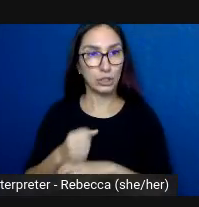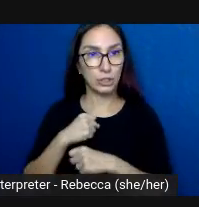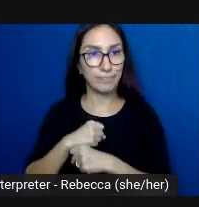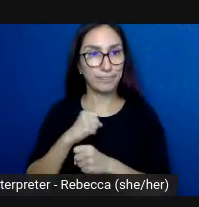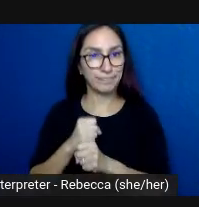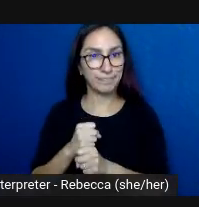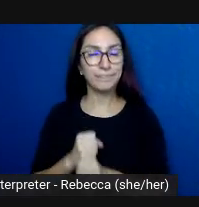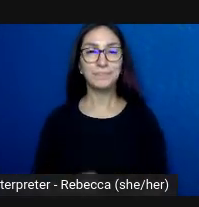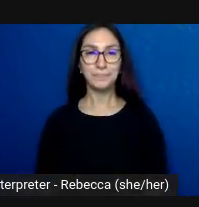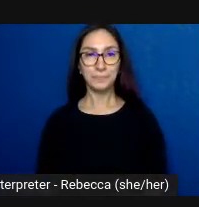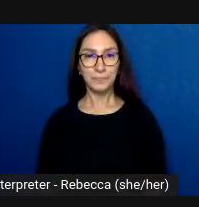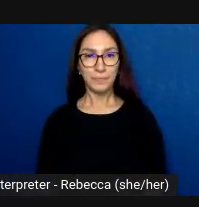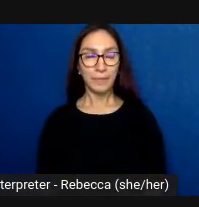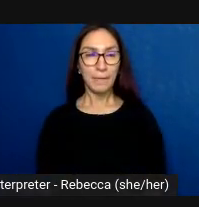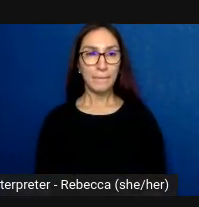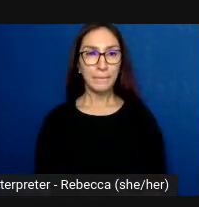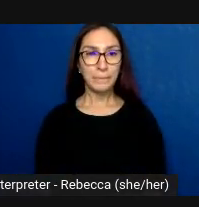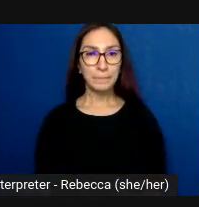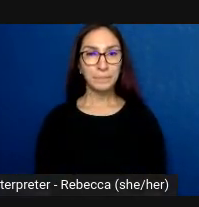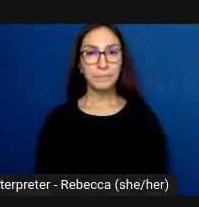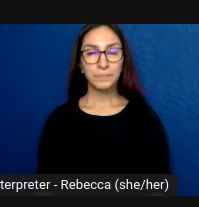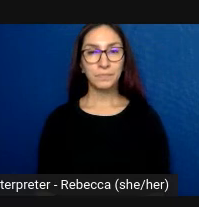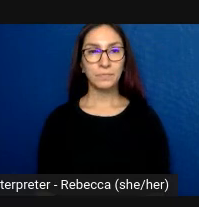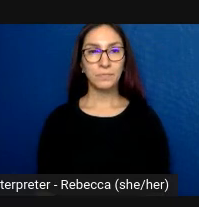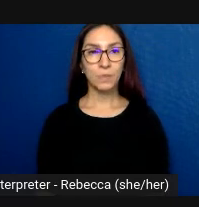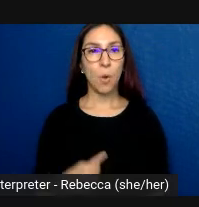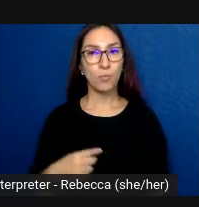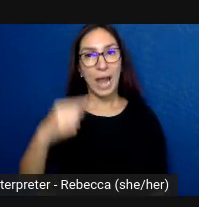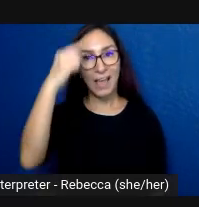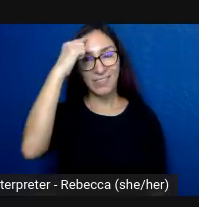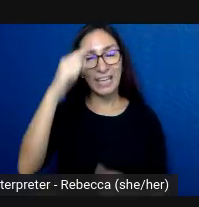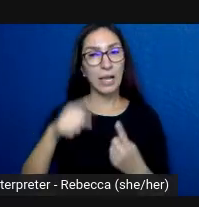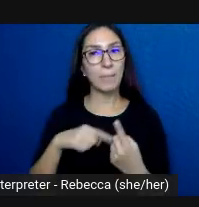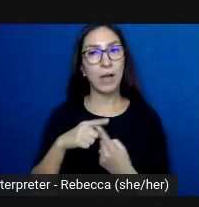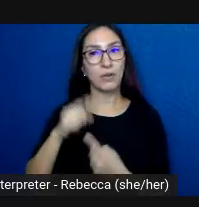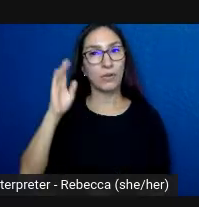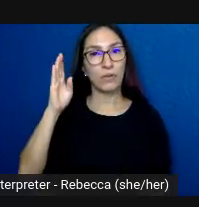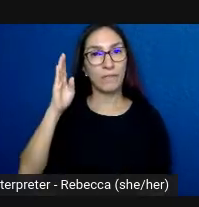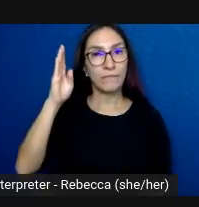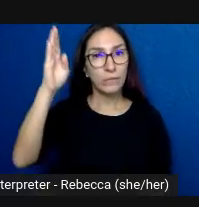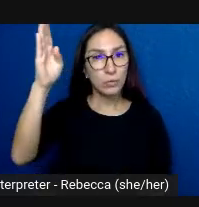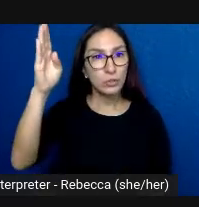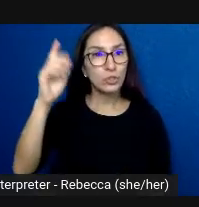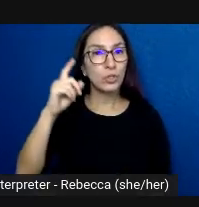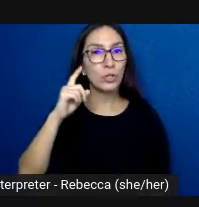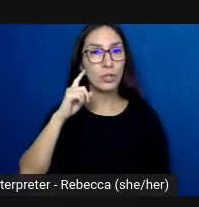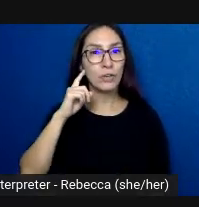What I think about future of WordPress accessibility statement